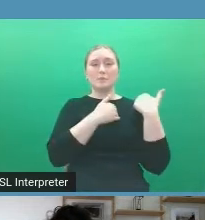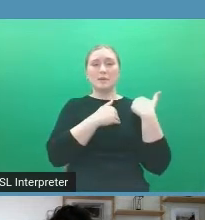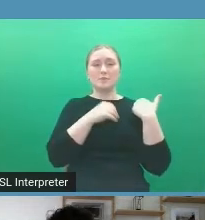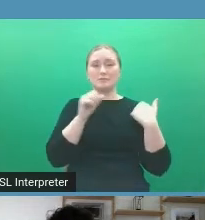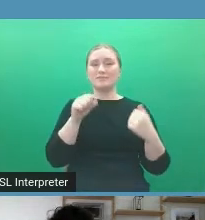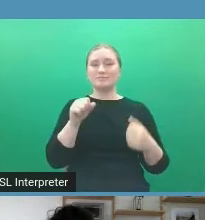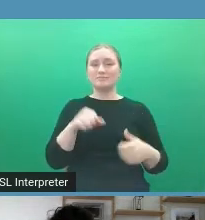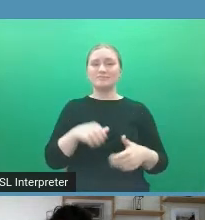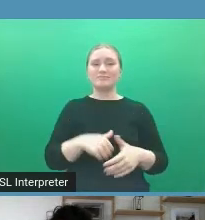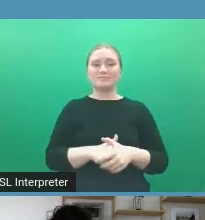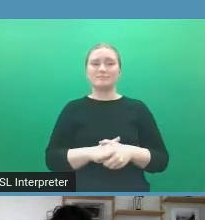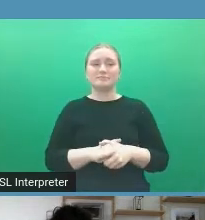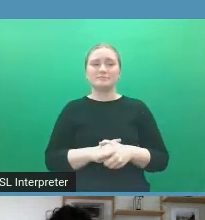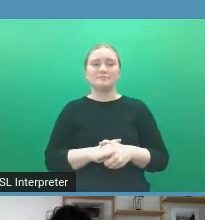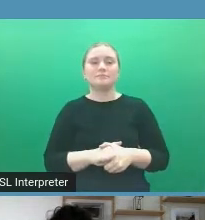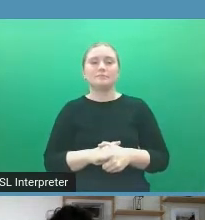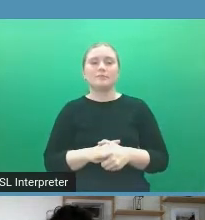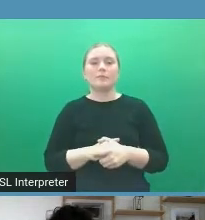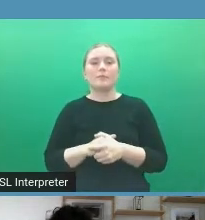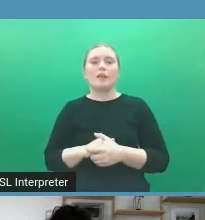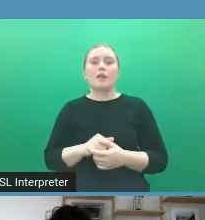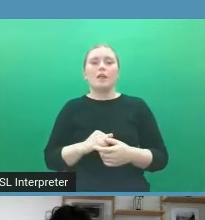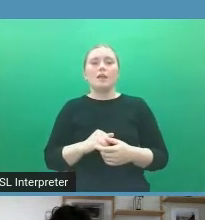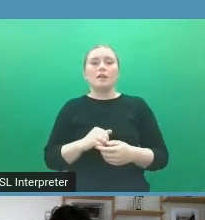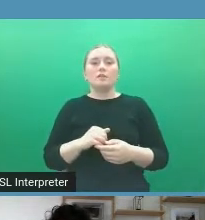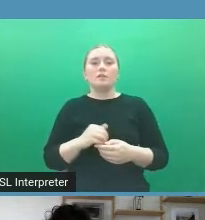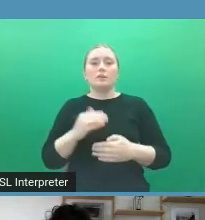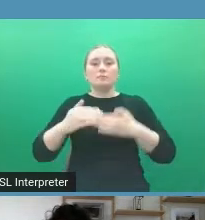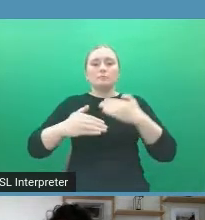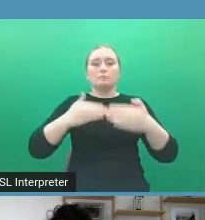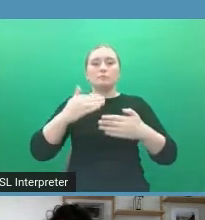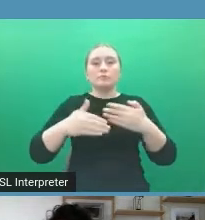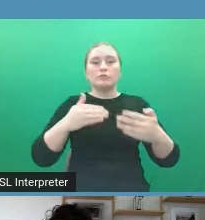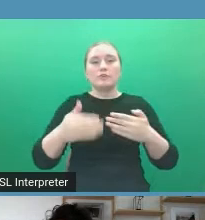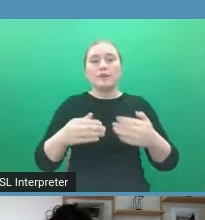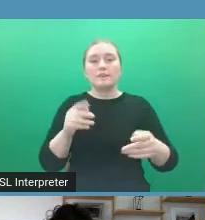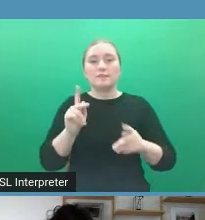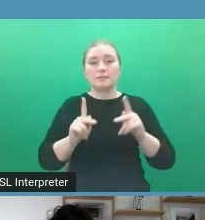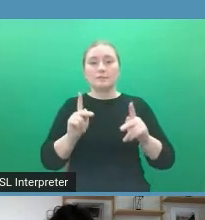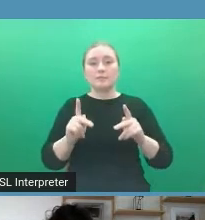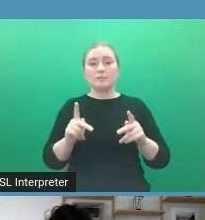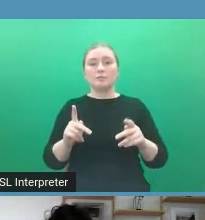and how to evolve that trust relationship as people's expectations evolve and our behaviors